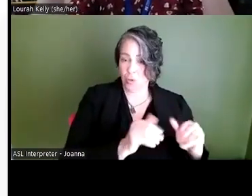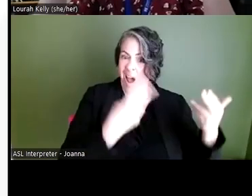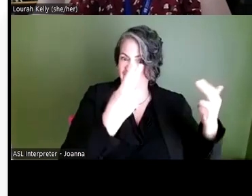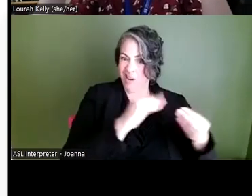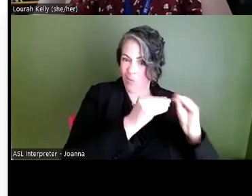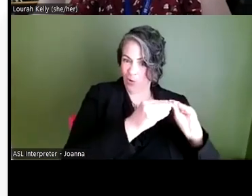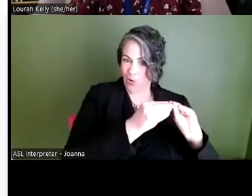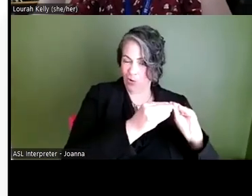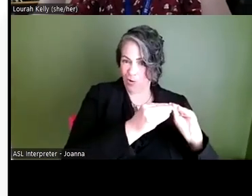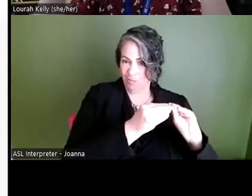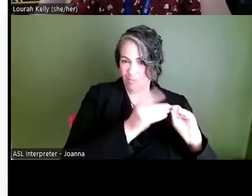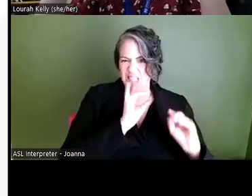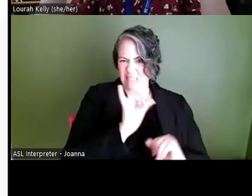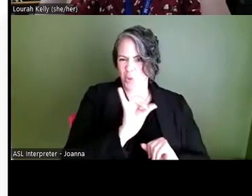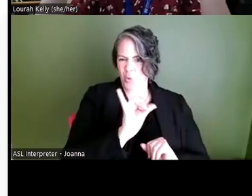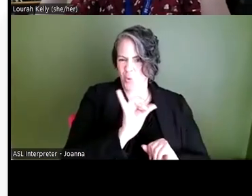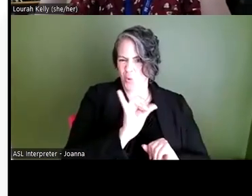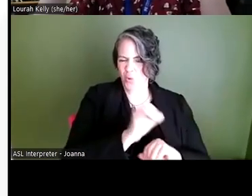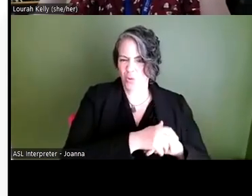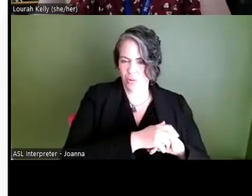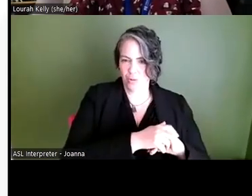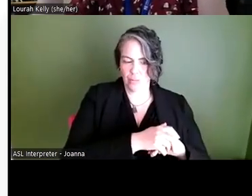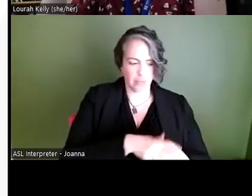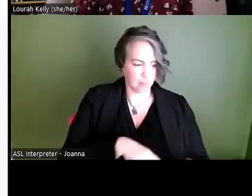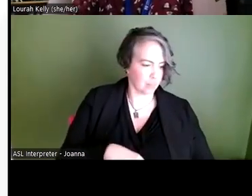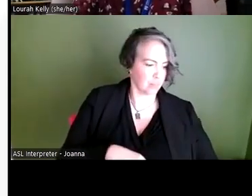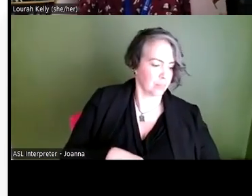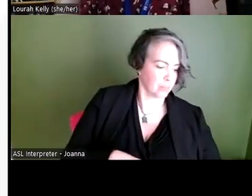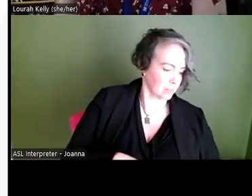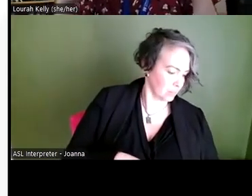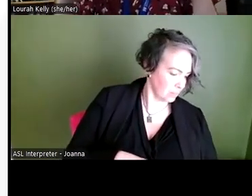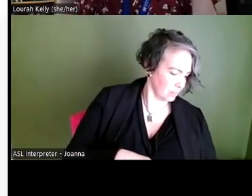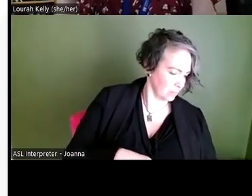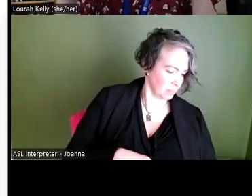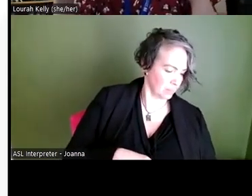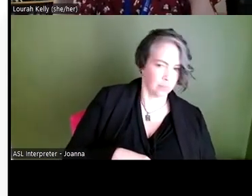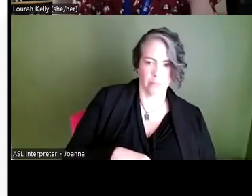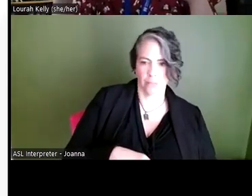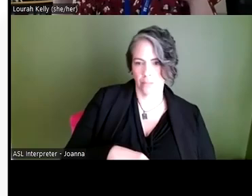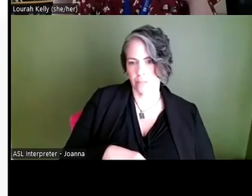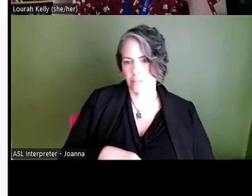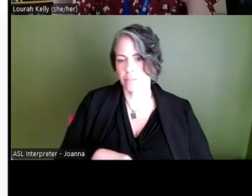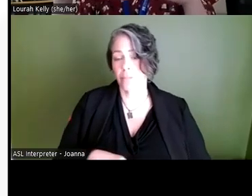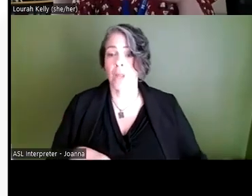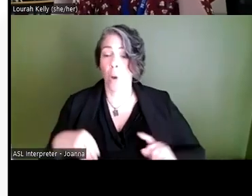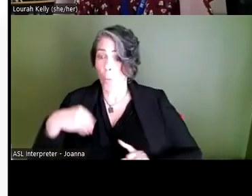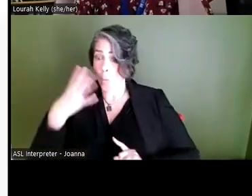significantly different from each other and high, followed by white heterosexual adults.